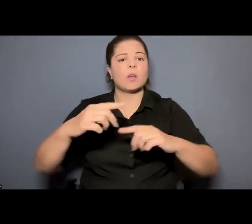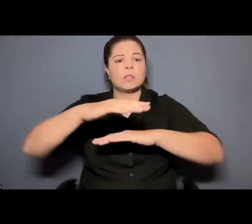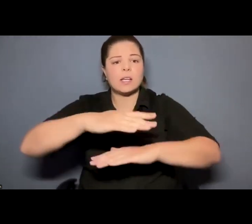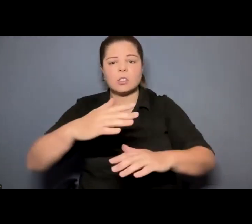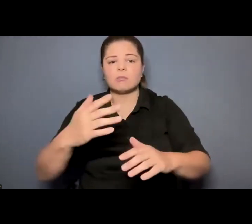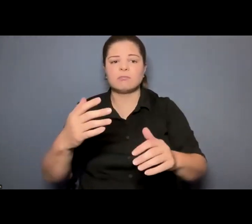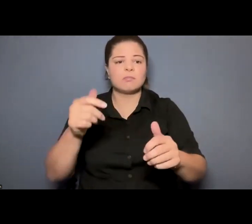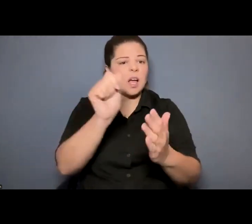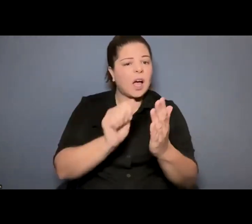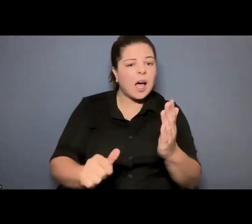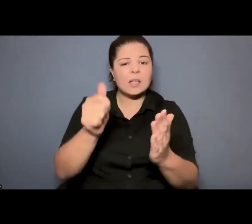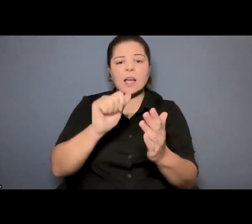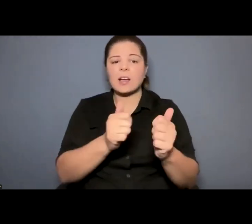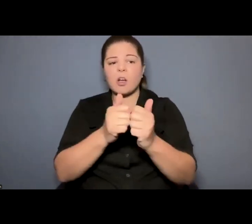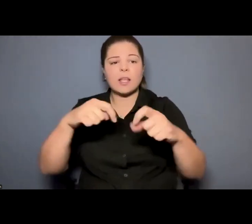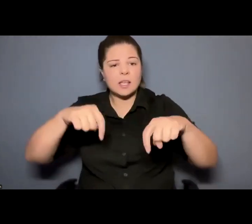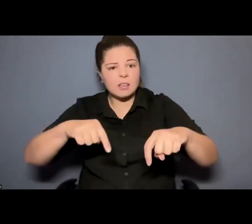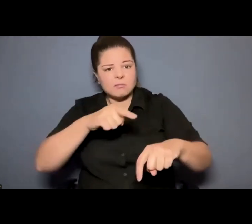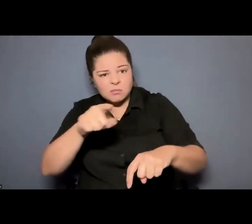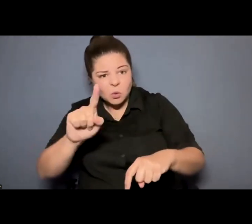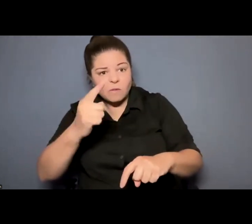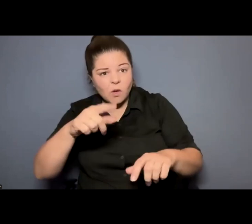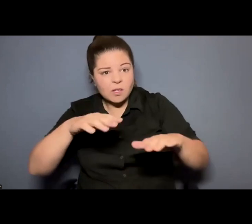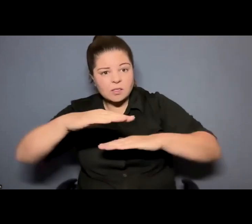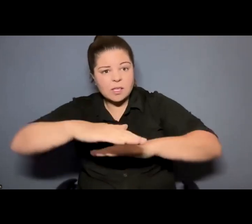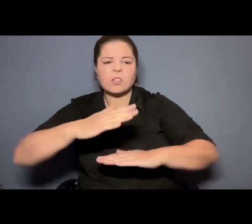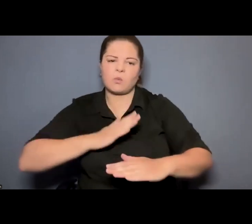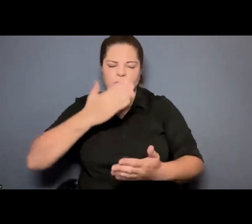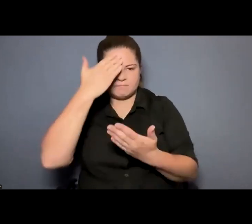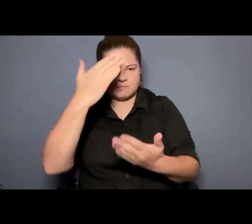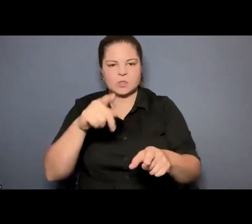participating in the webinar today. I am Kate Jenkins the Chair of Creative